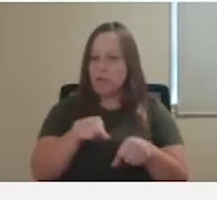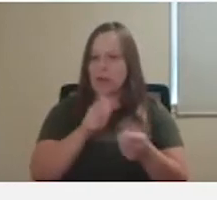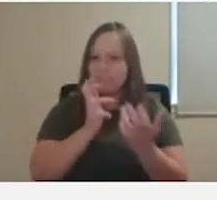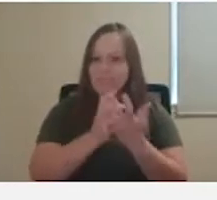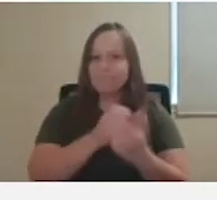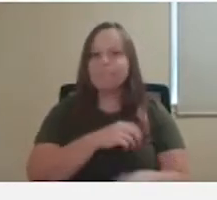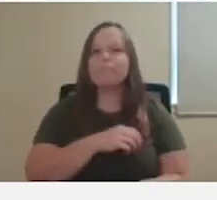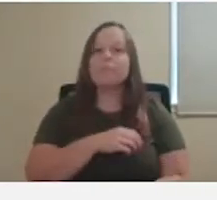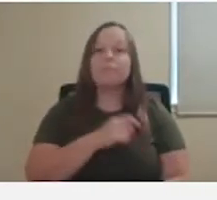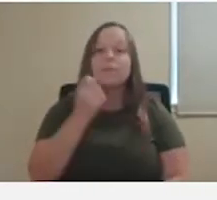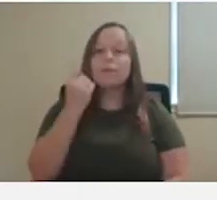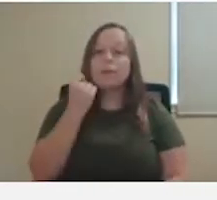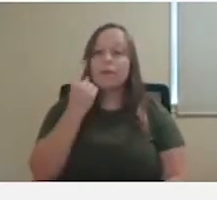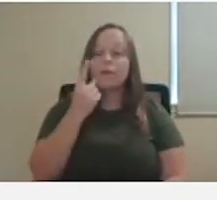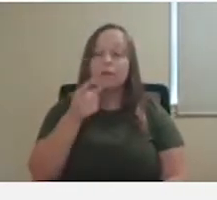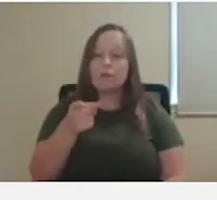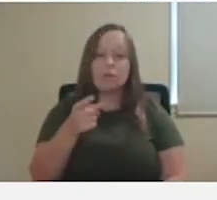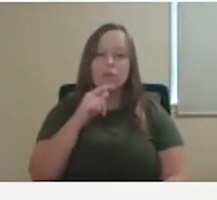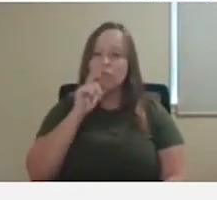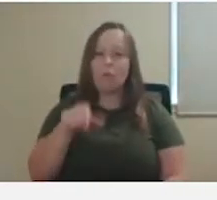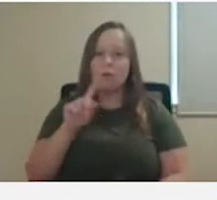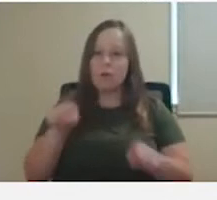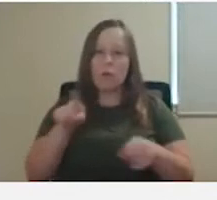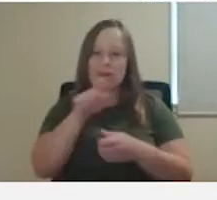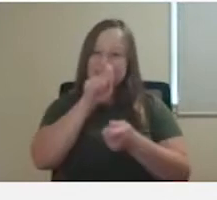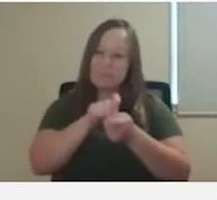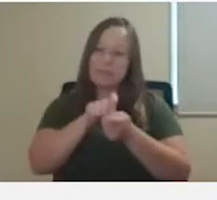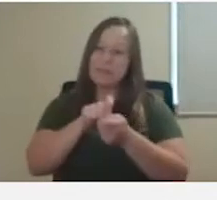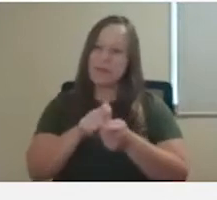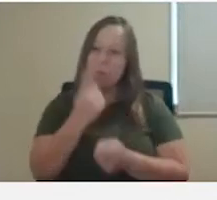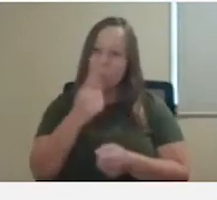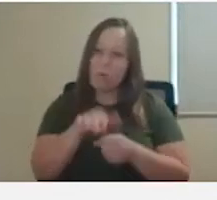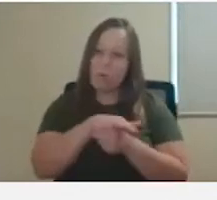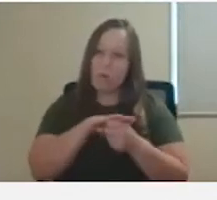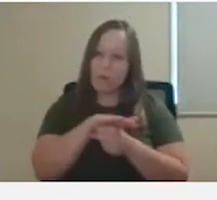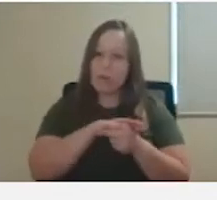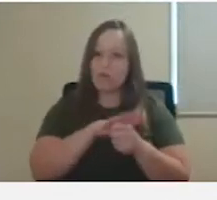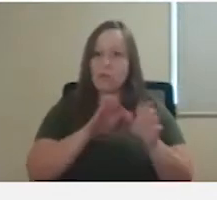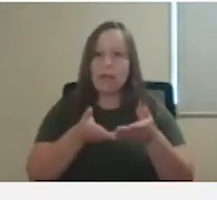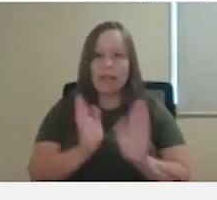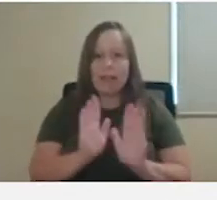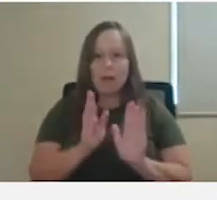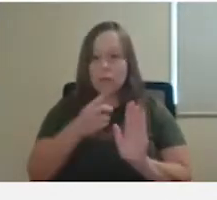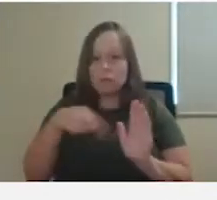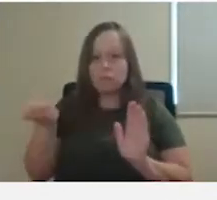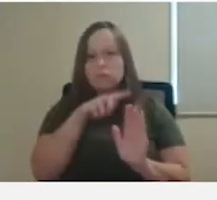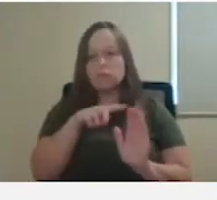Because you don't need to go to a specifically assigned polling place, it allows for a lot of flexibility.